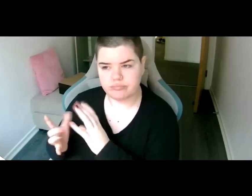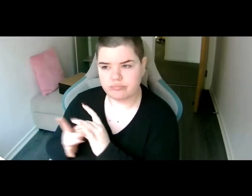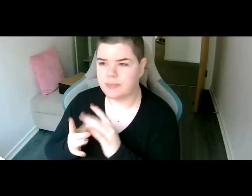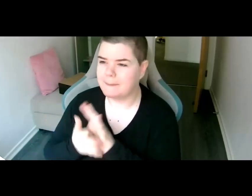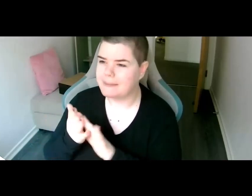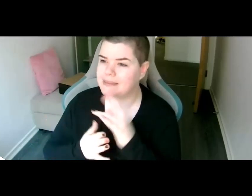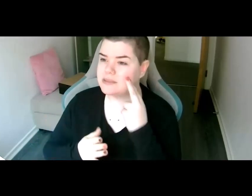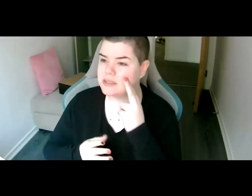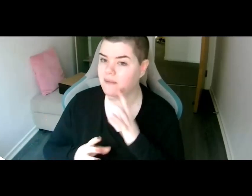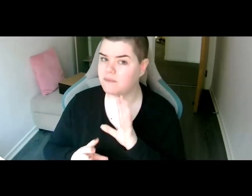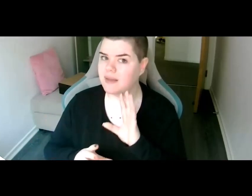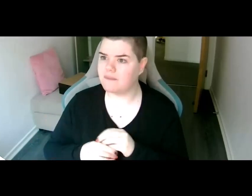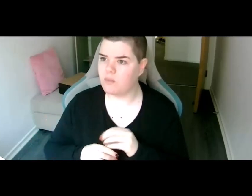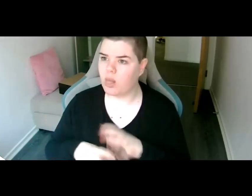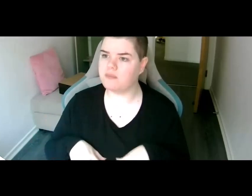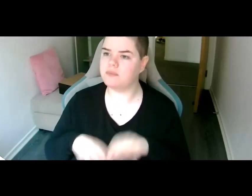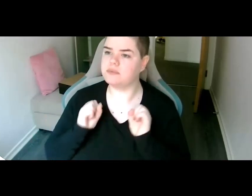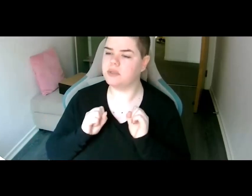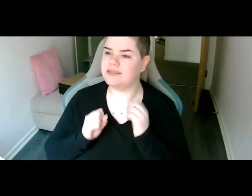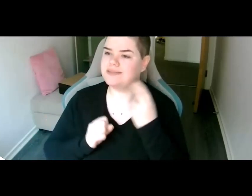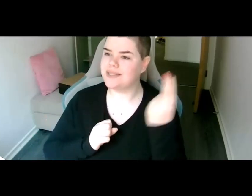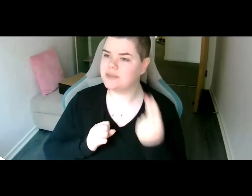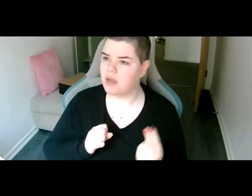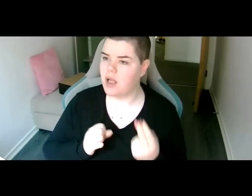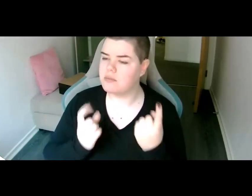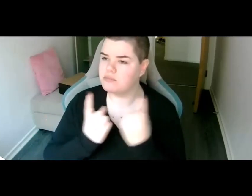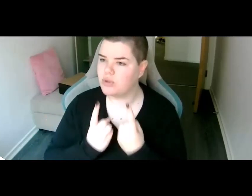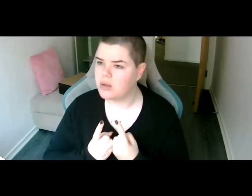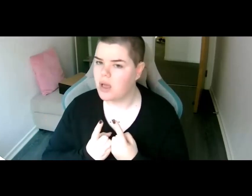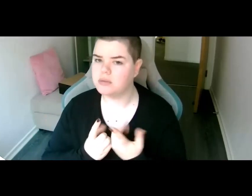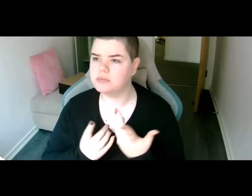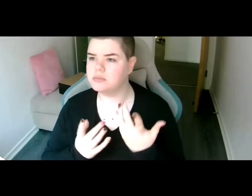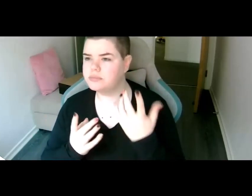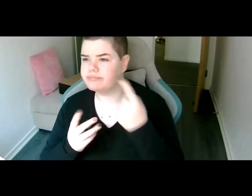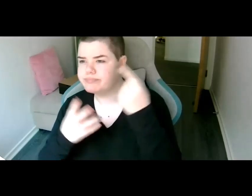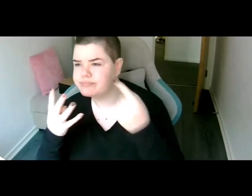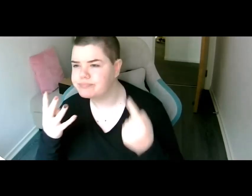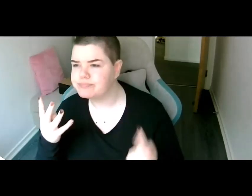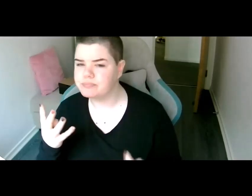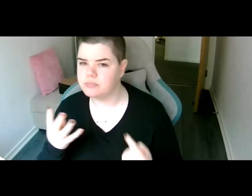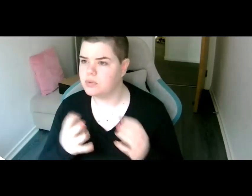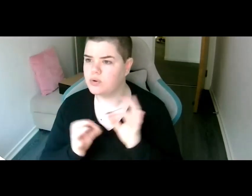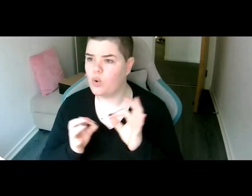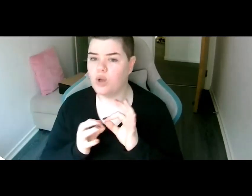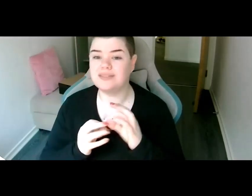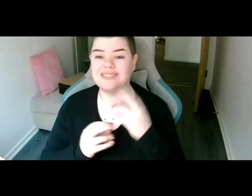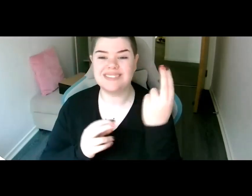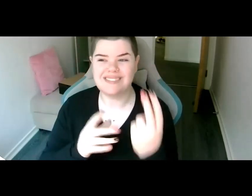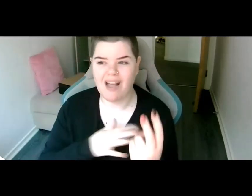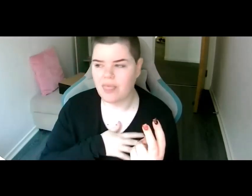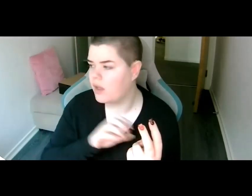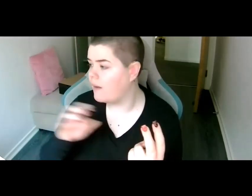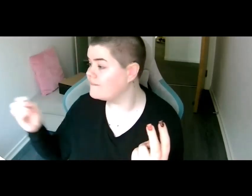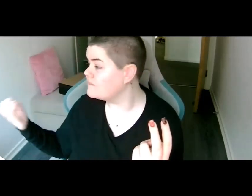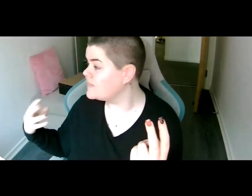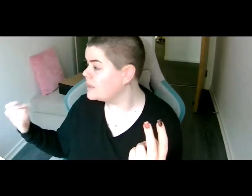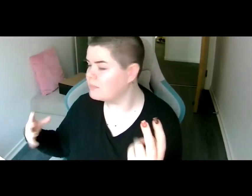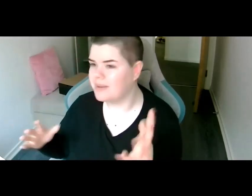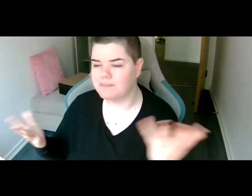We would love to be involved with them are in developing new resources, because it means that deaf people then are at the start, at the grassroots